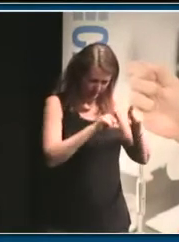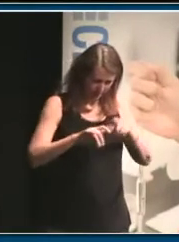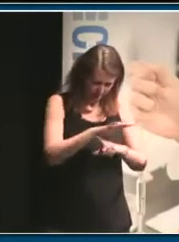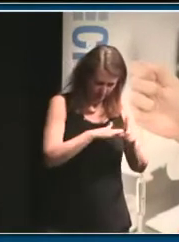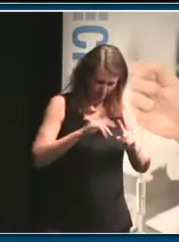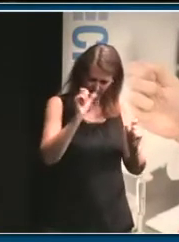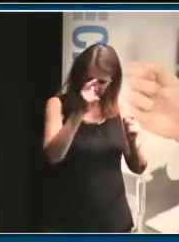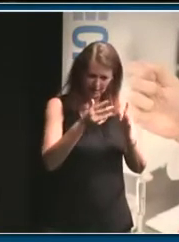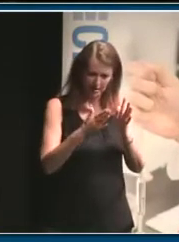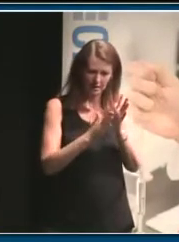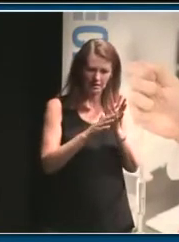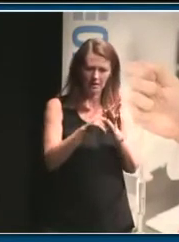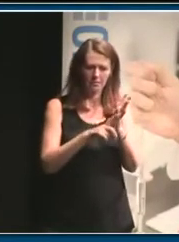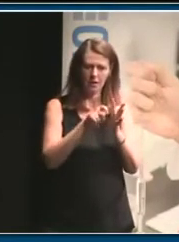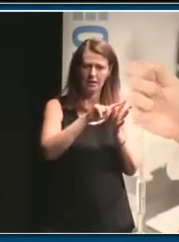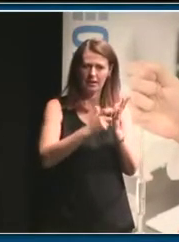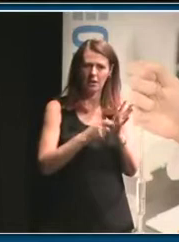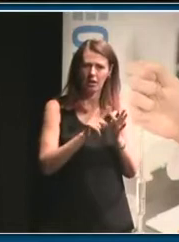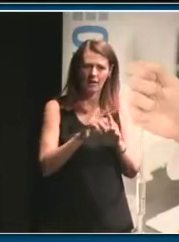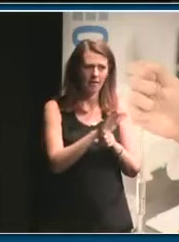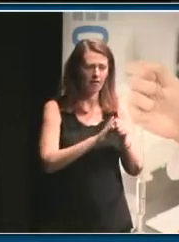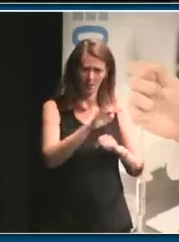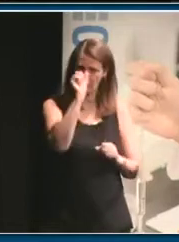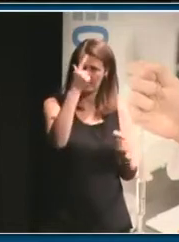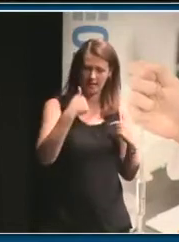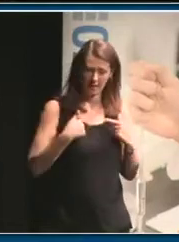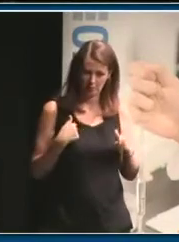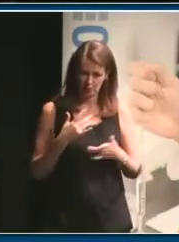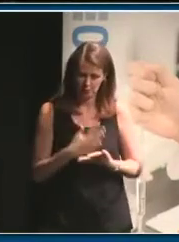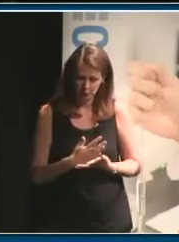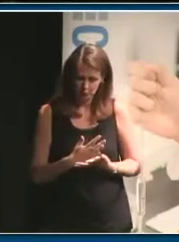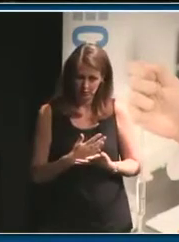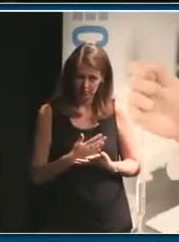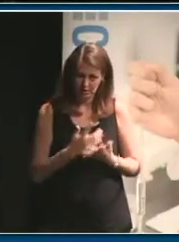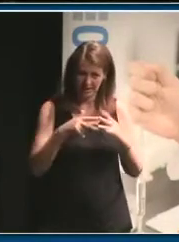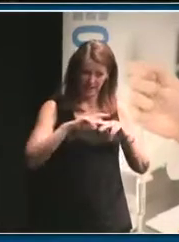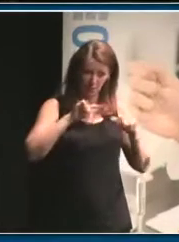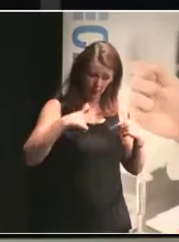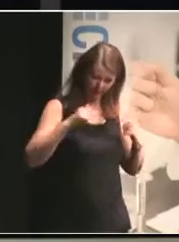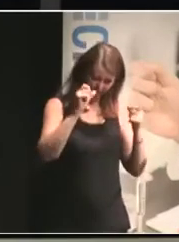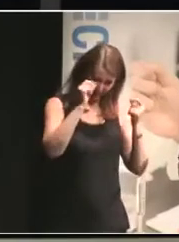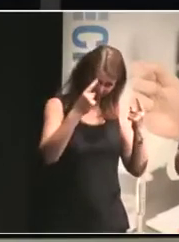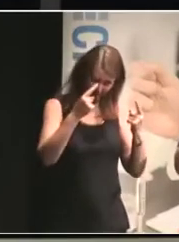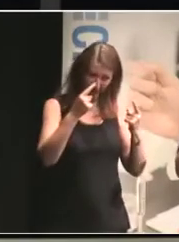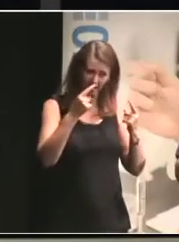structure are not quite sure. And if we who understand molecular structure are not quite sure,